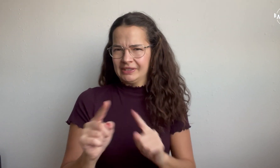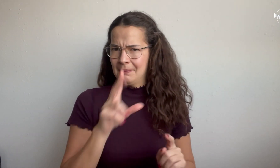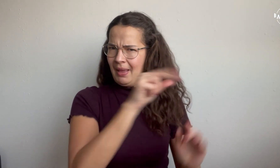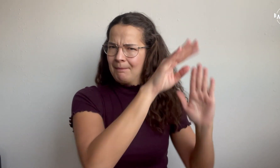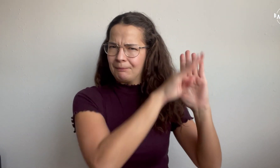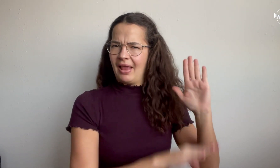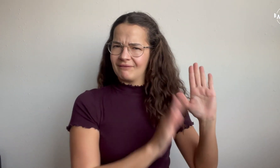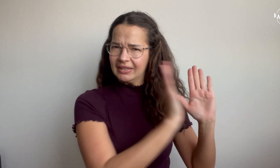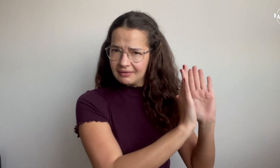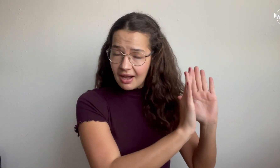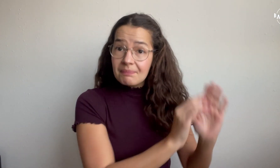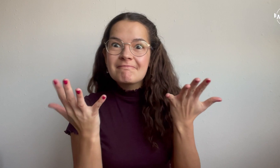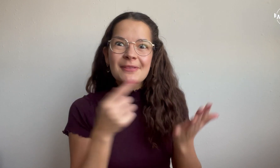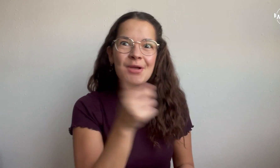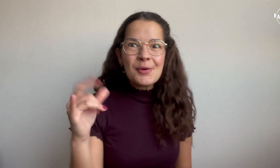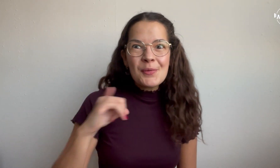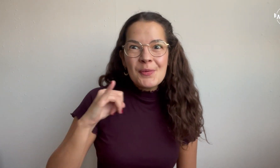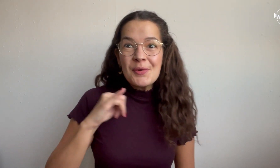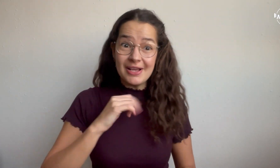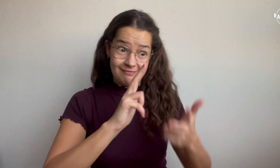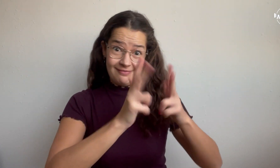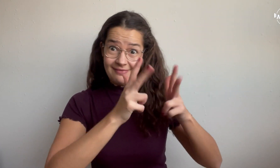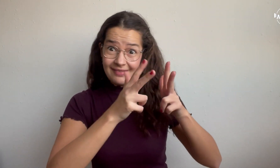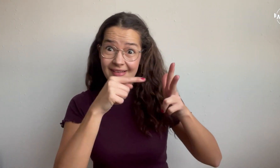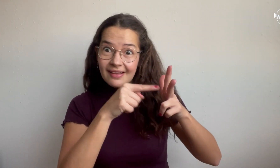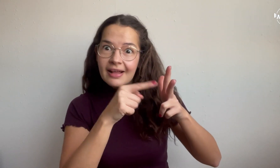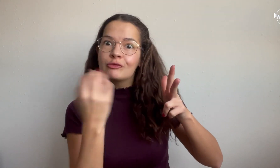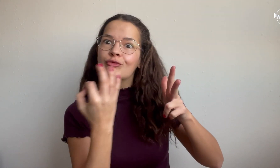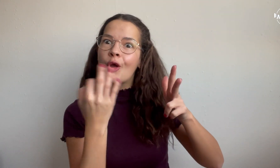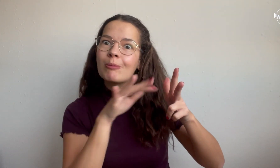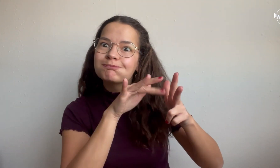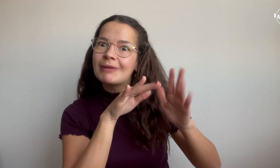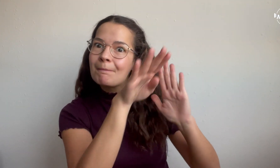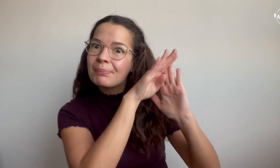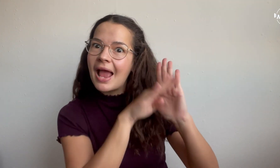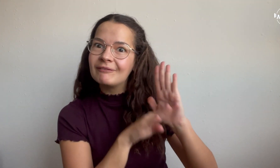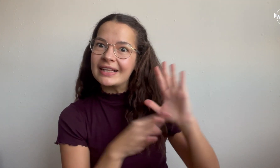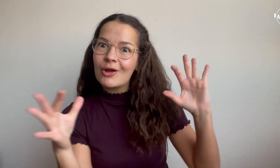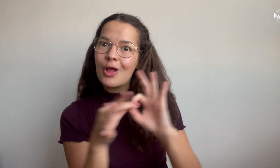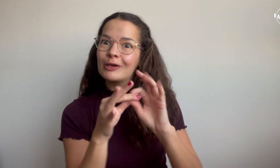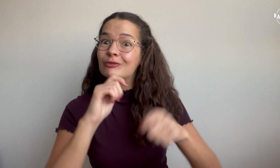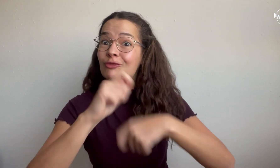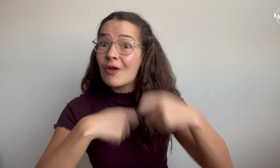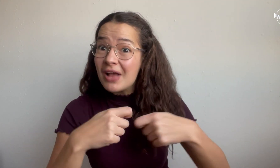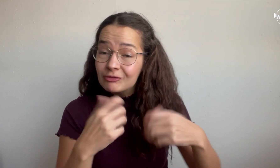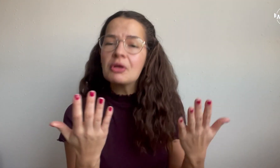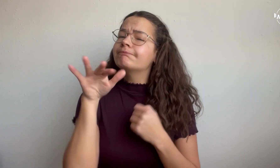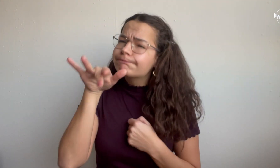These are the rules of the Czech language. Are you curious about the rules for the Czech sign language?